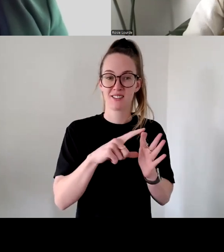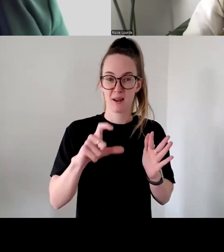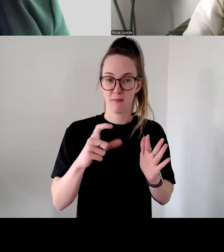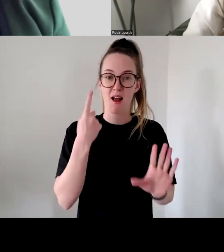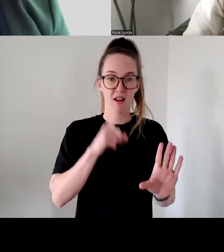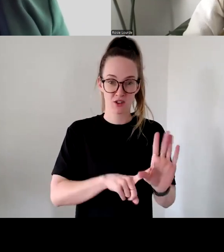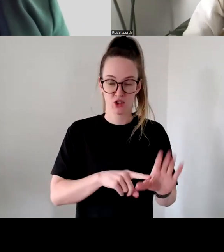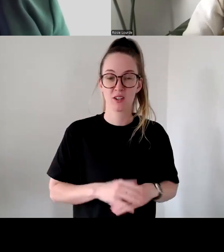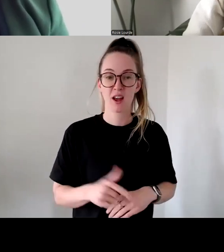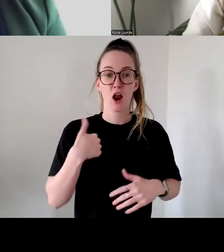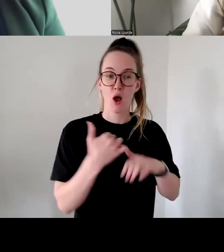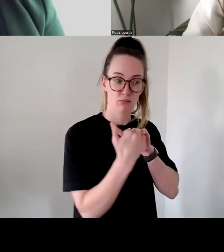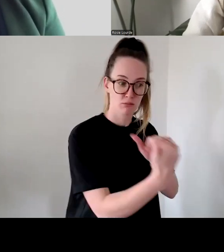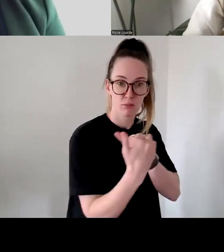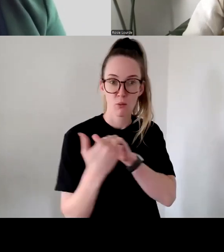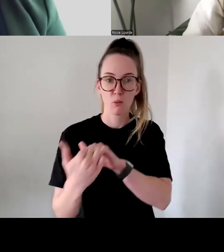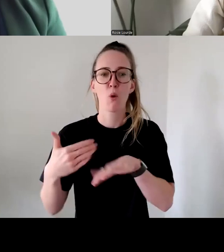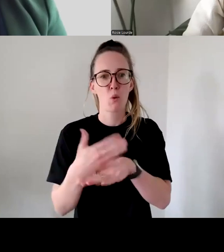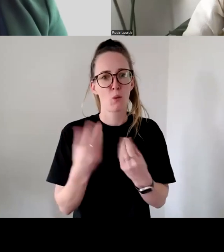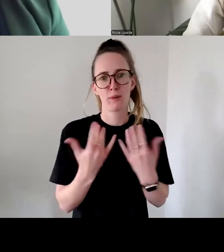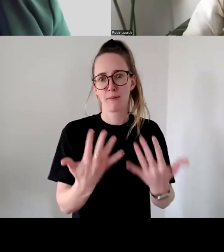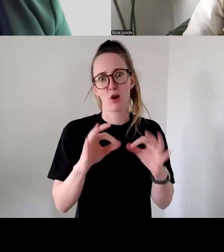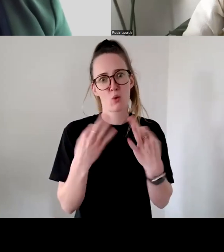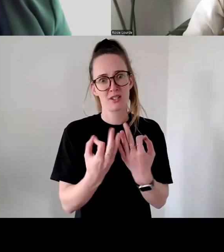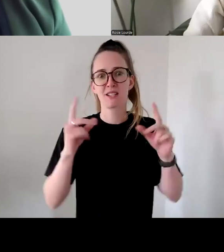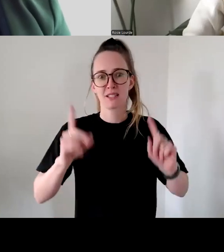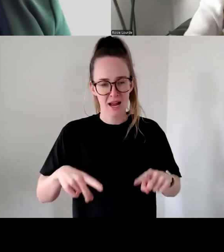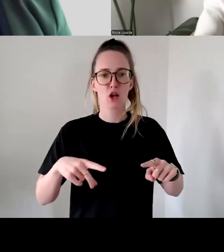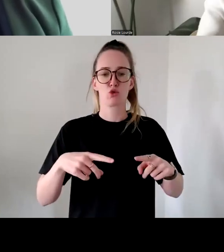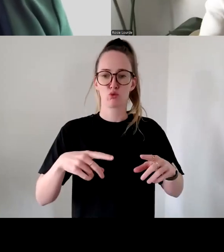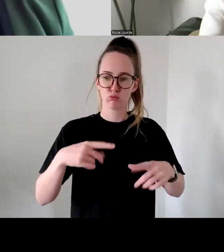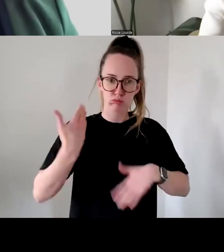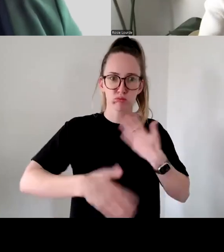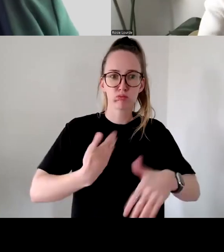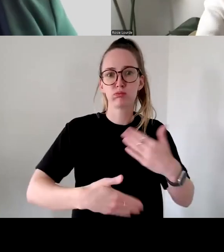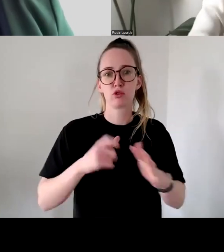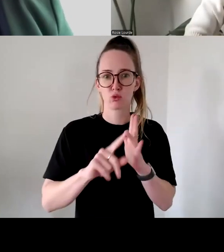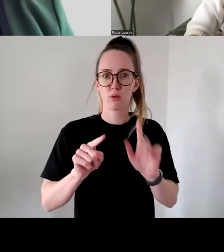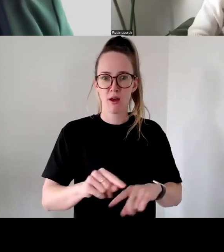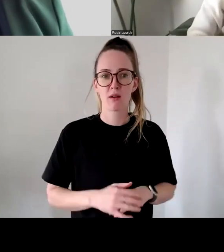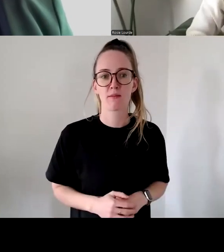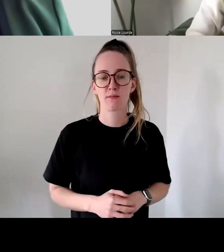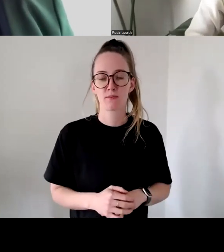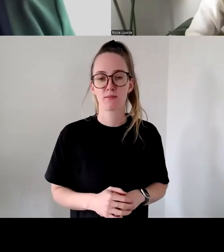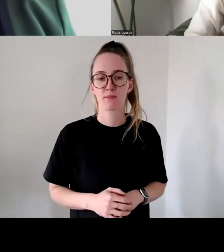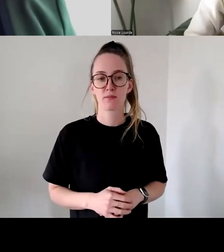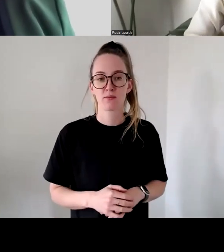that are doing this thinking. The best being, I'm not, there will be really good examples and